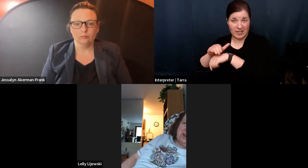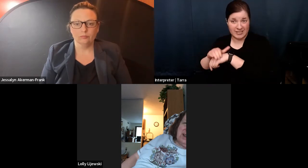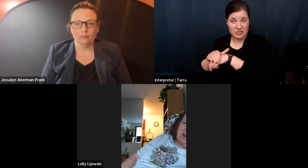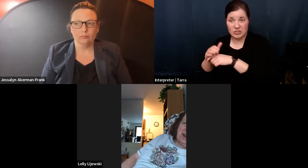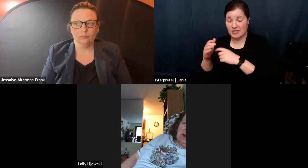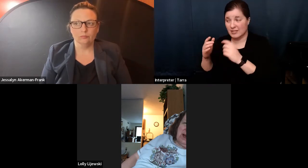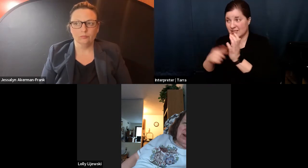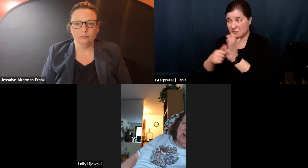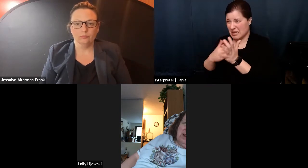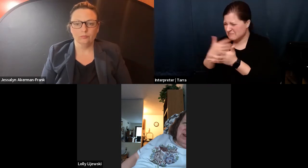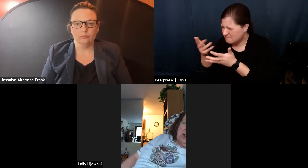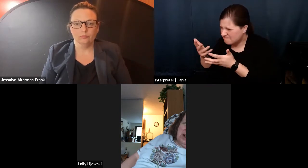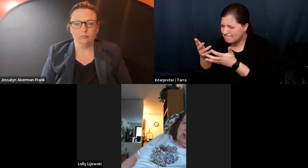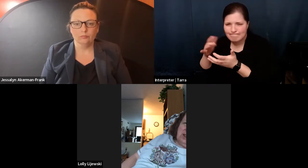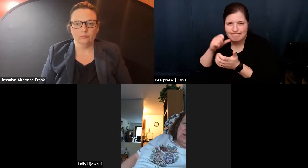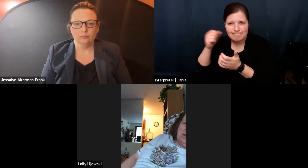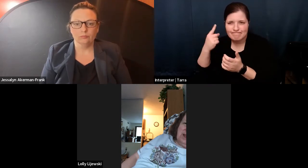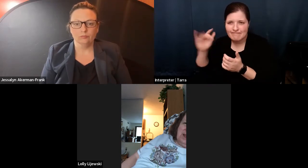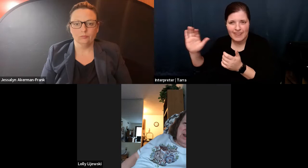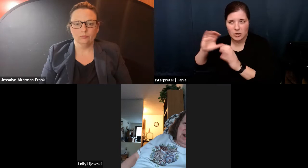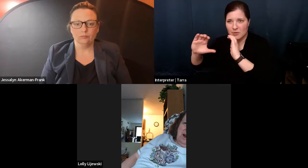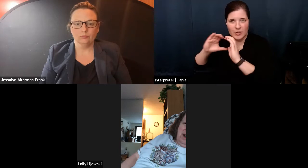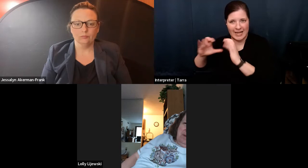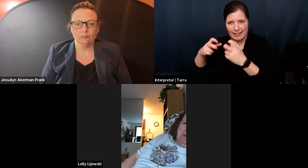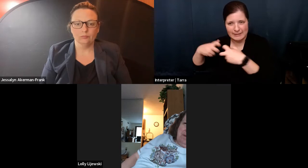For the most part, it goes pretty well, as long as the person who's assisting has good English skills.